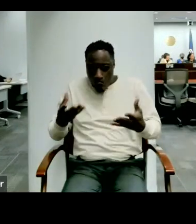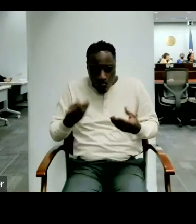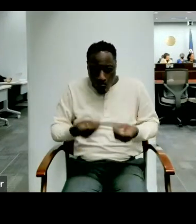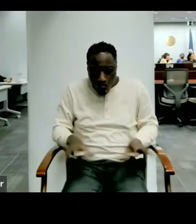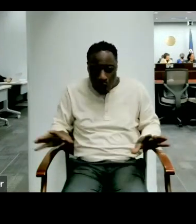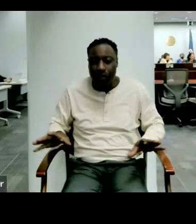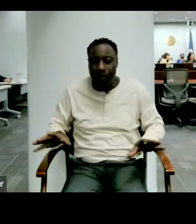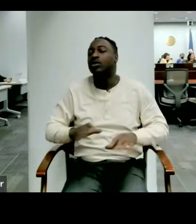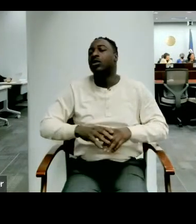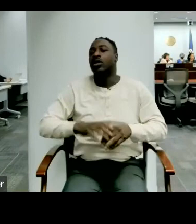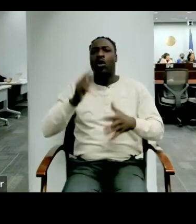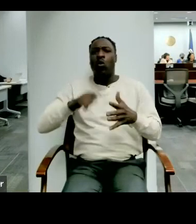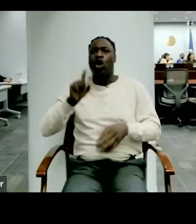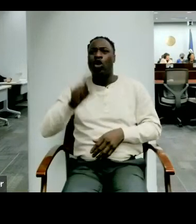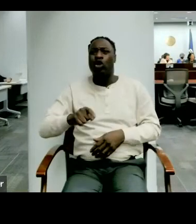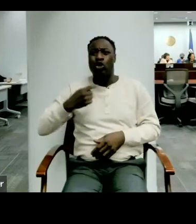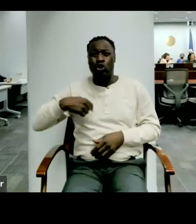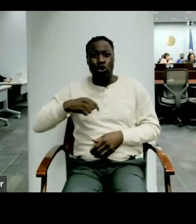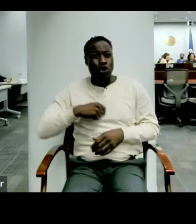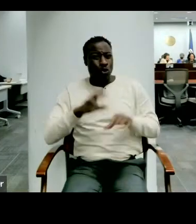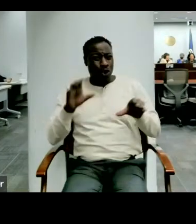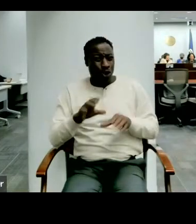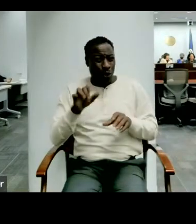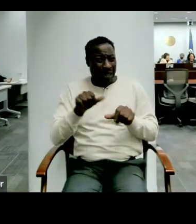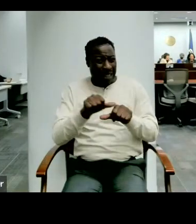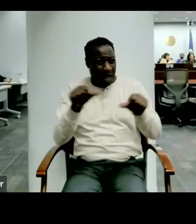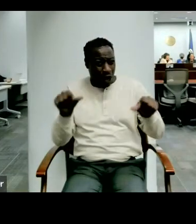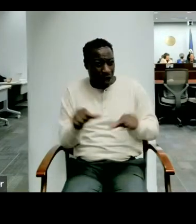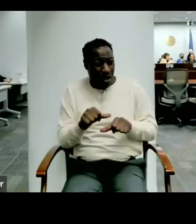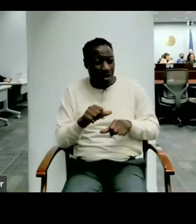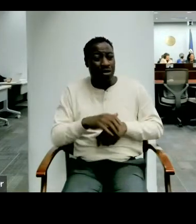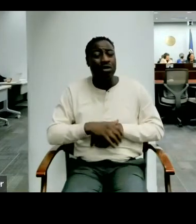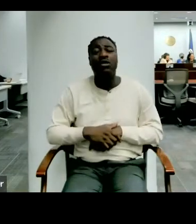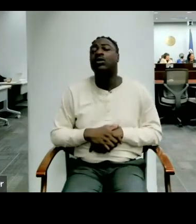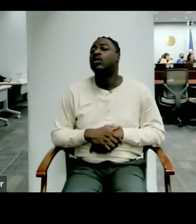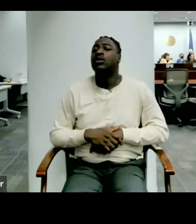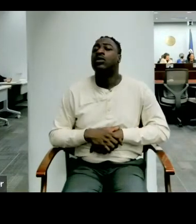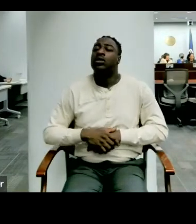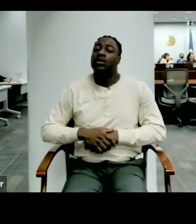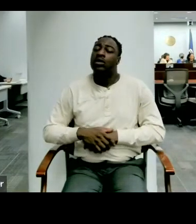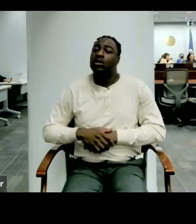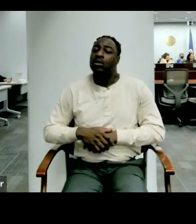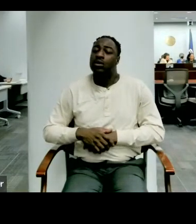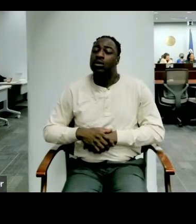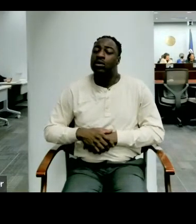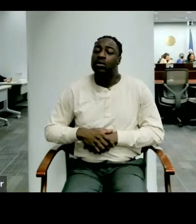and if there is any others with respect to our guidance and AI you think would be helpful.